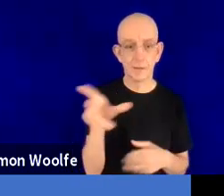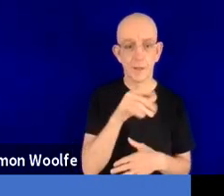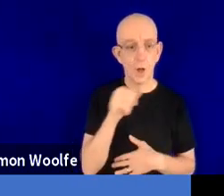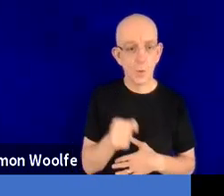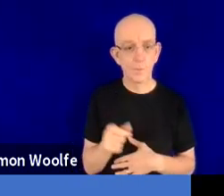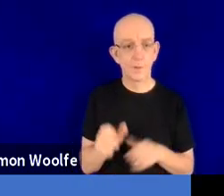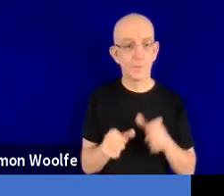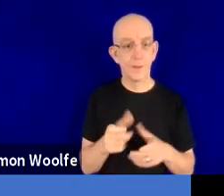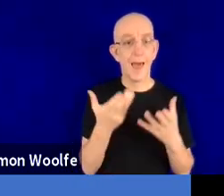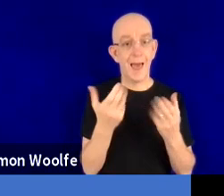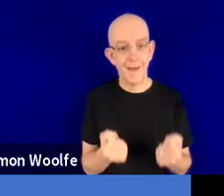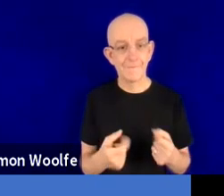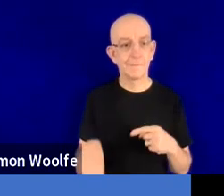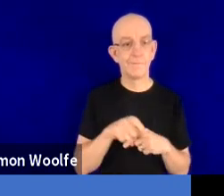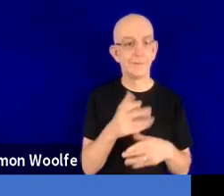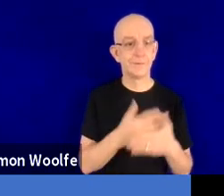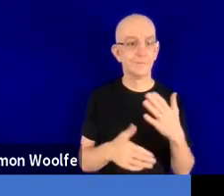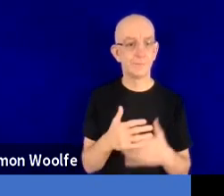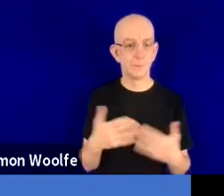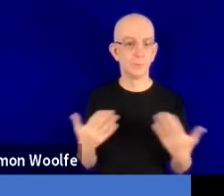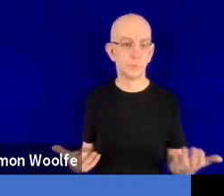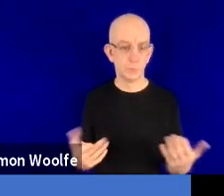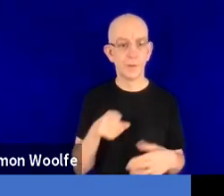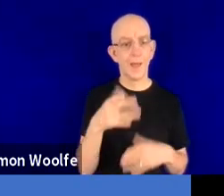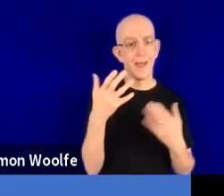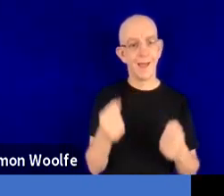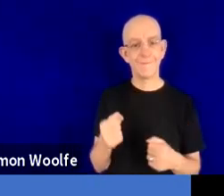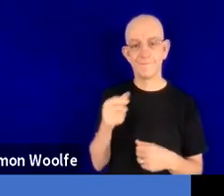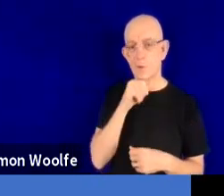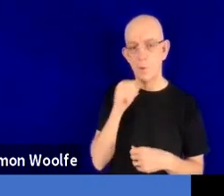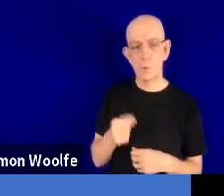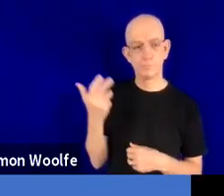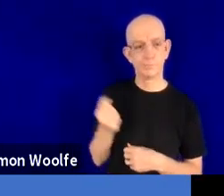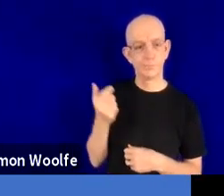The issue is those benefits are very low, so we have to take that into consideration